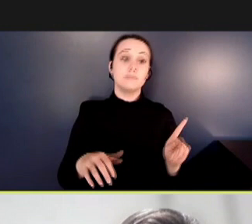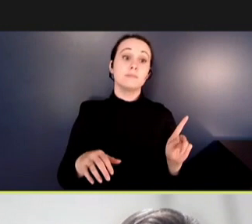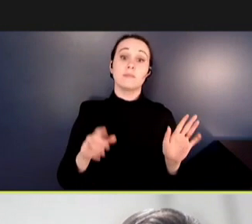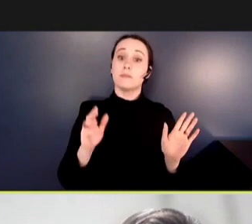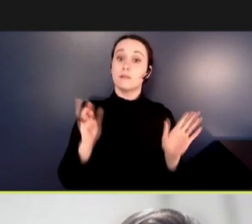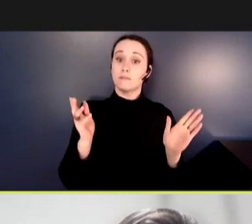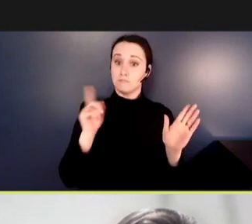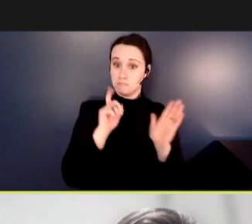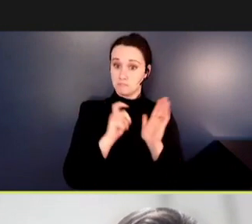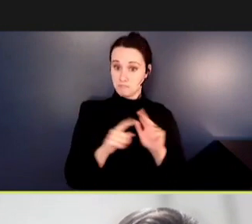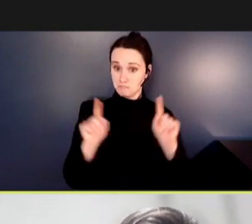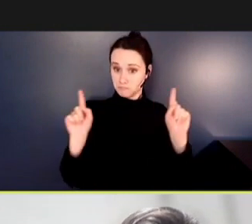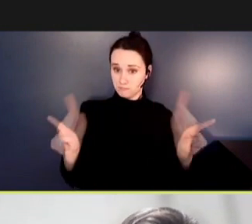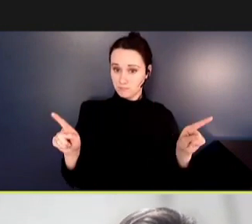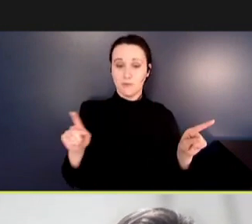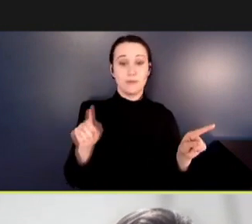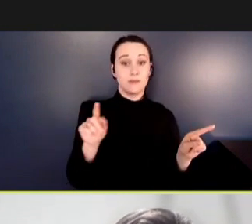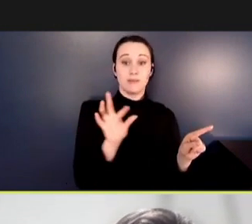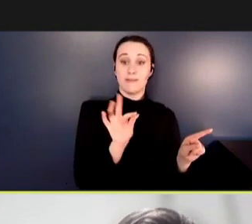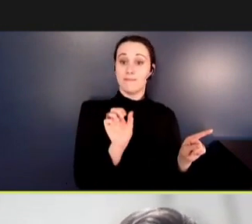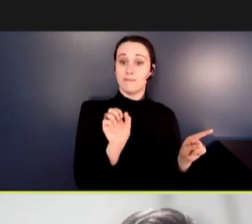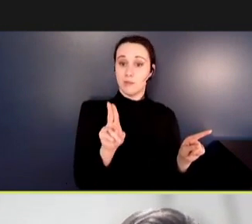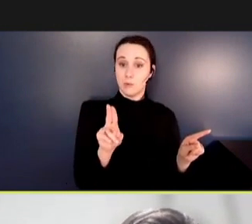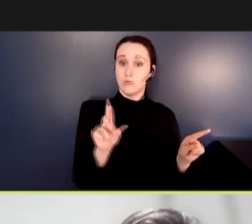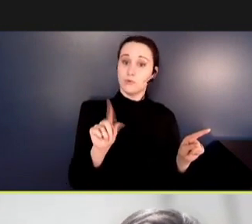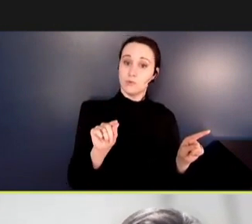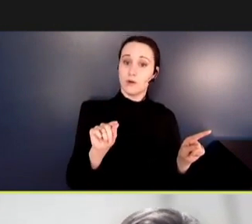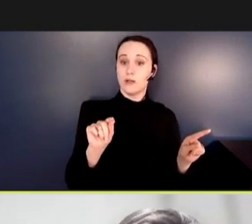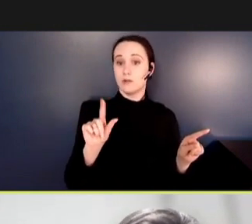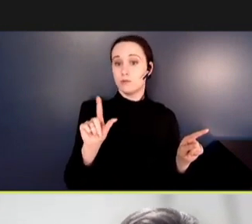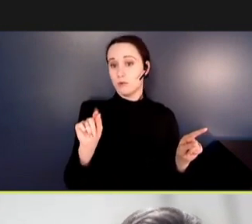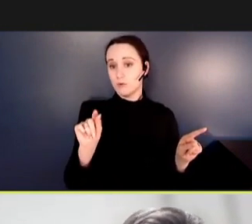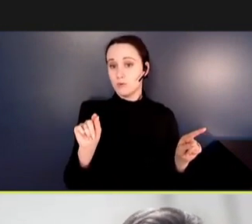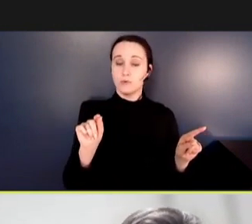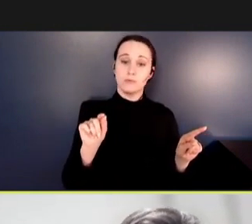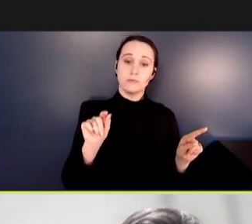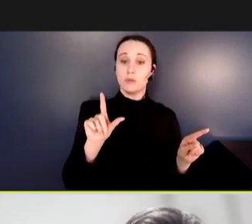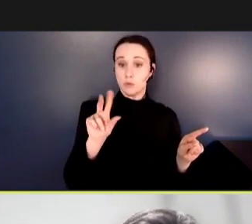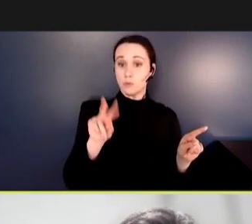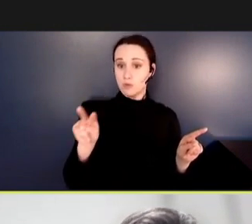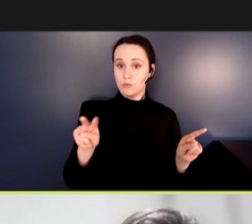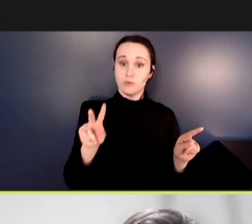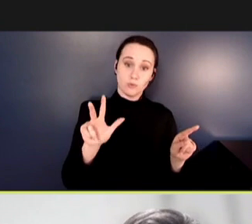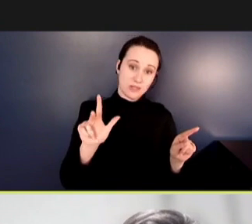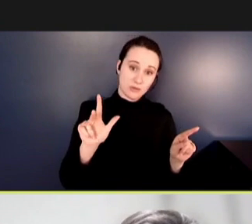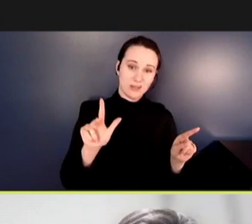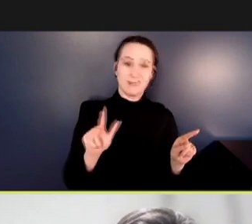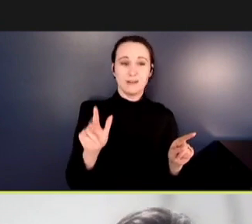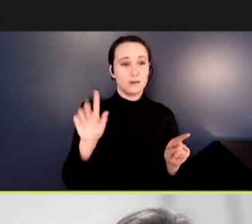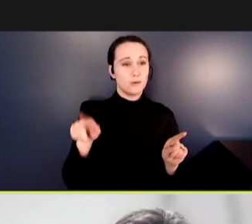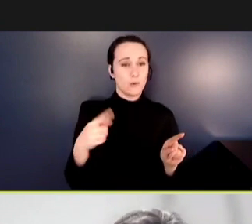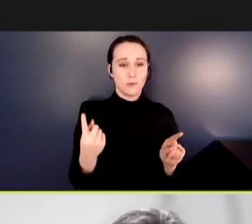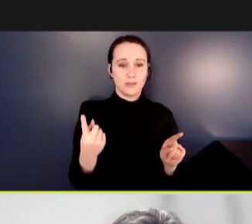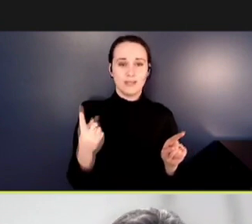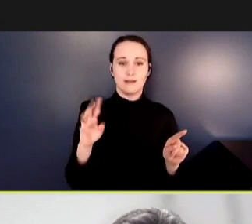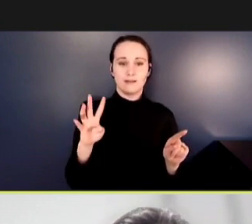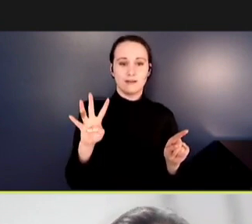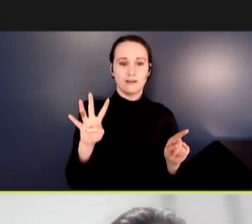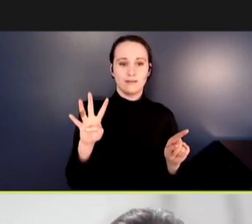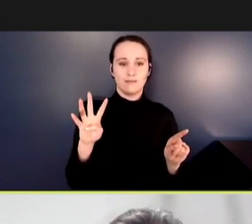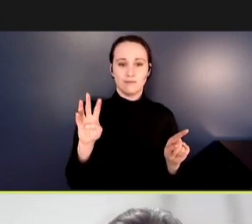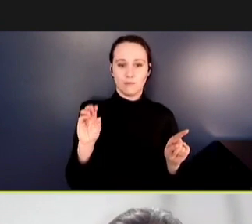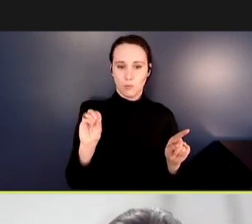that for influenza in 2022-23, only 47 percent of pregnant people received the vaccine, while